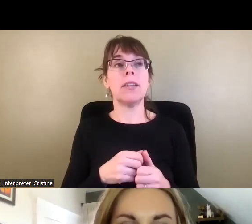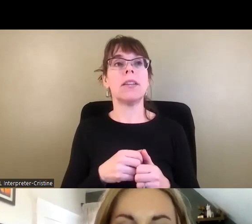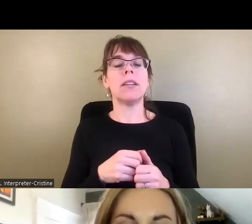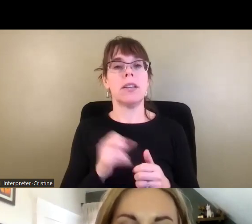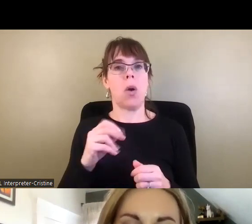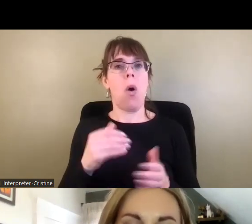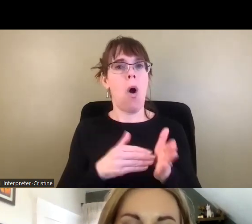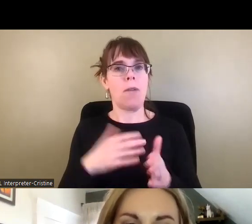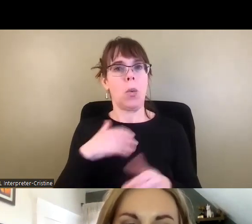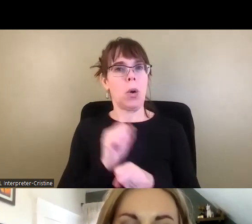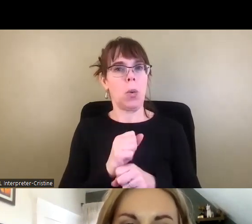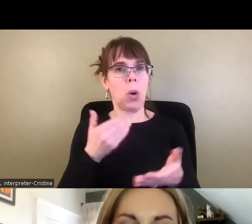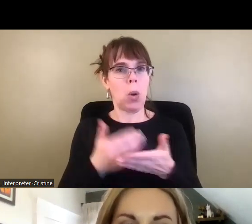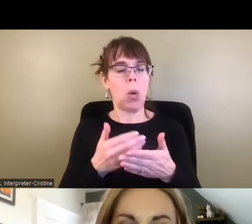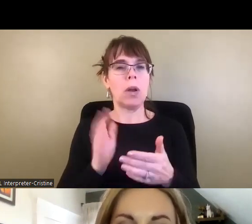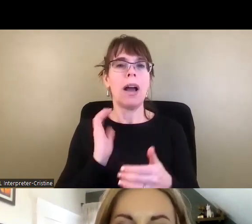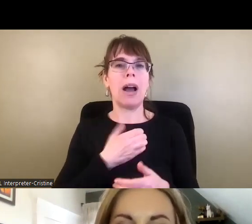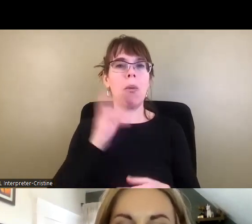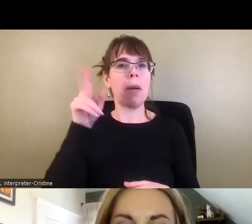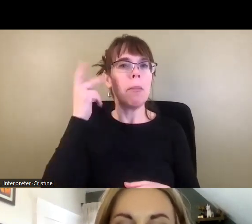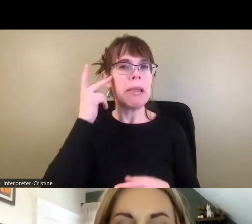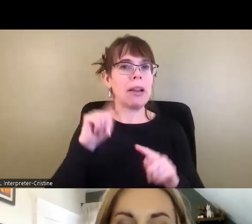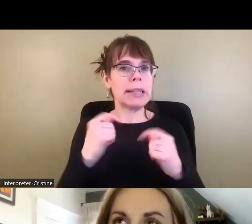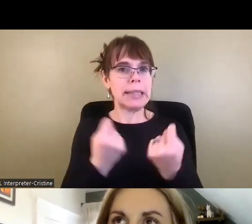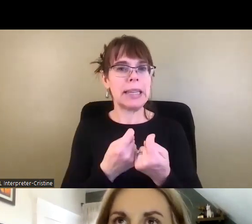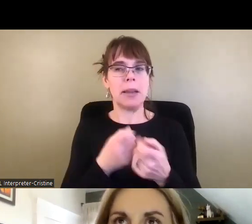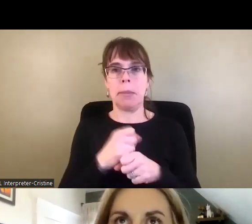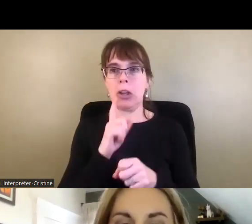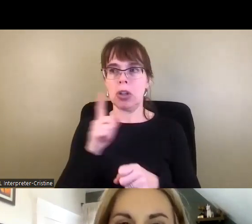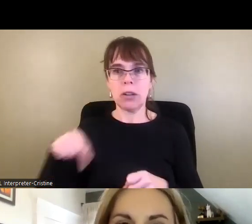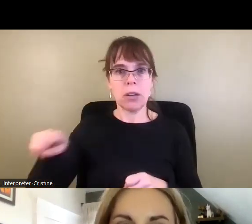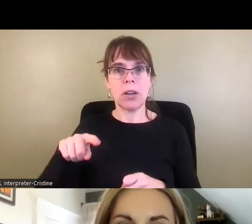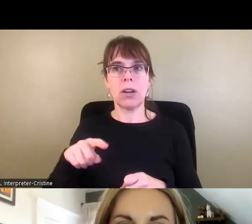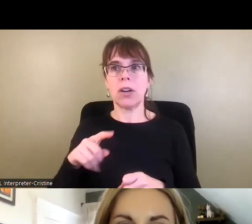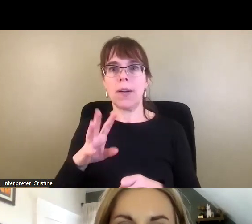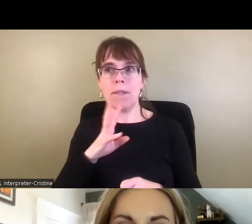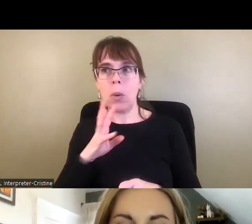working closely with our political team to make sure that the voices and the barriers that